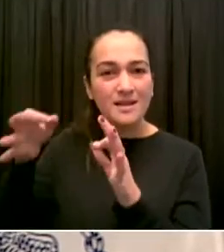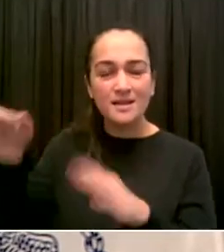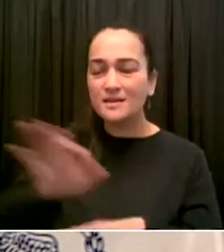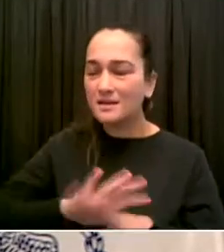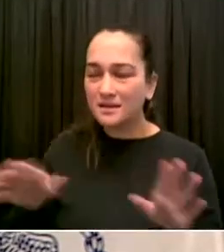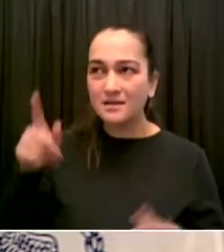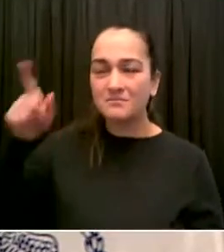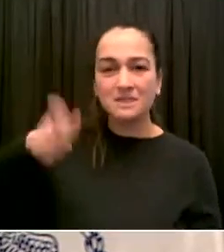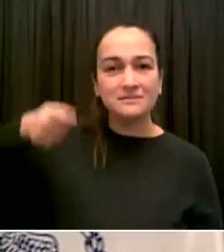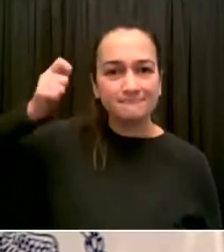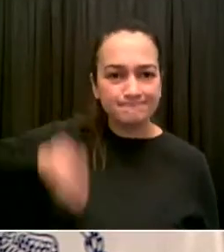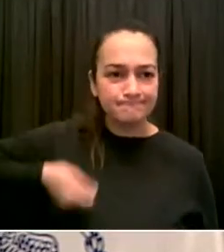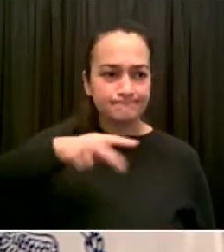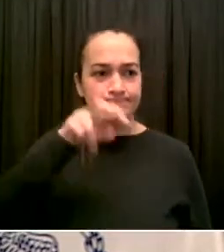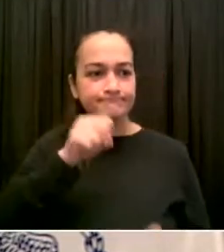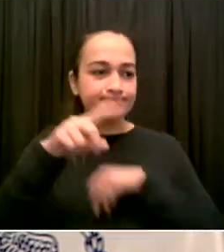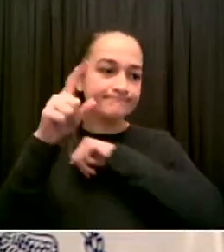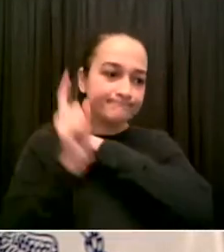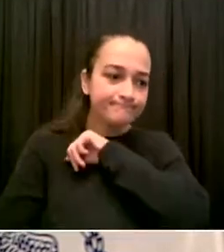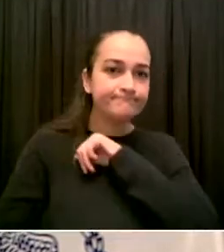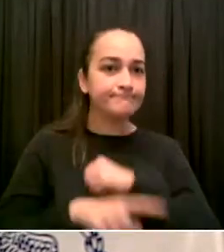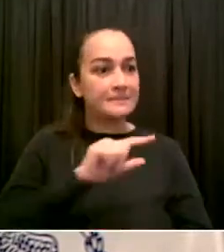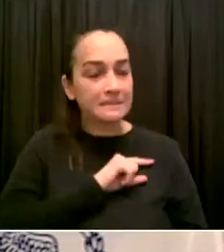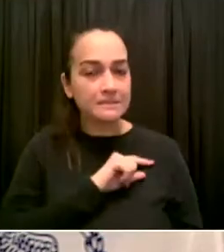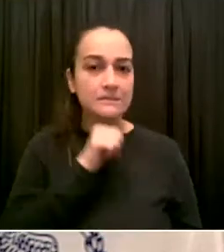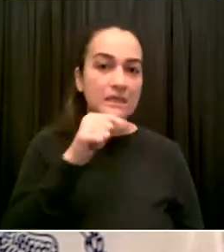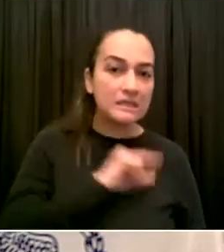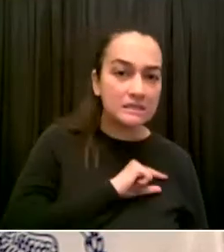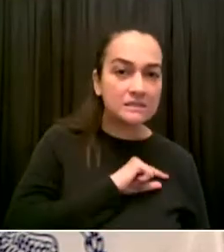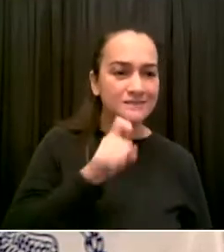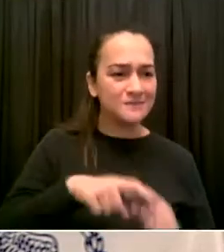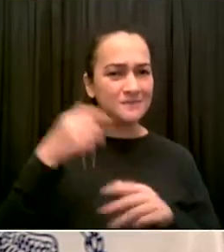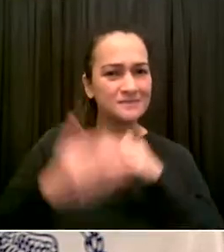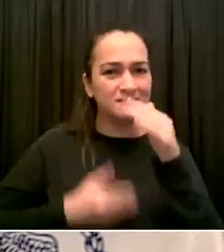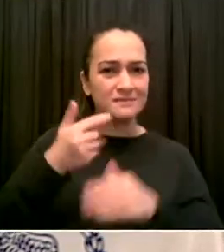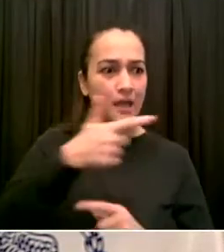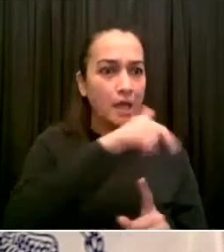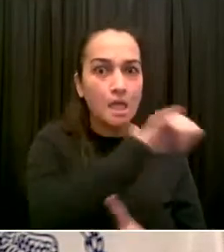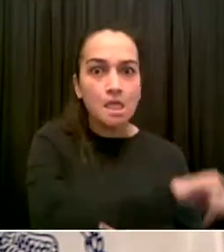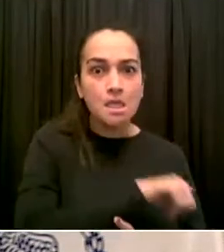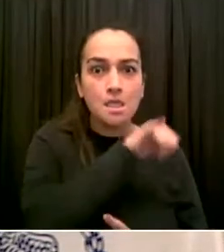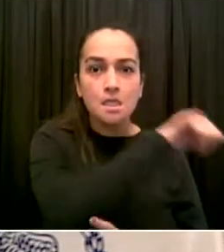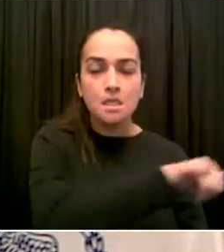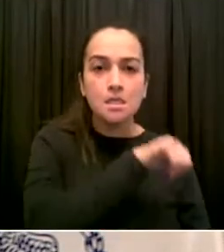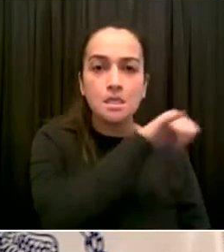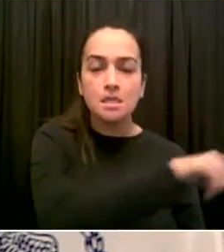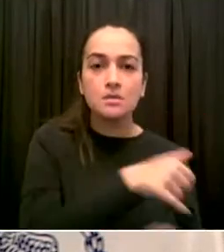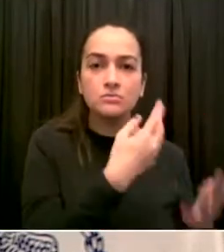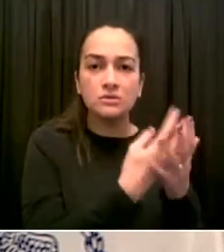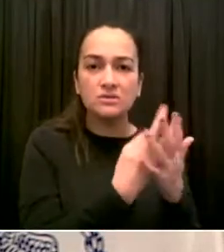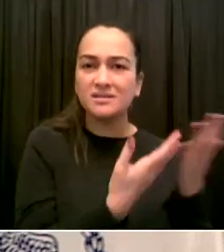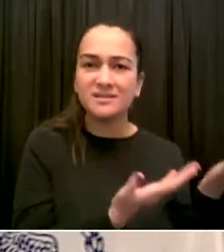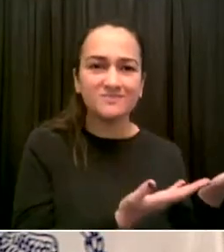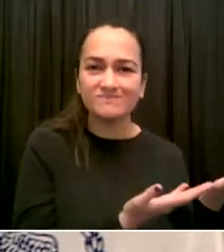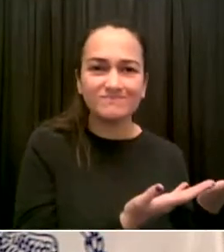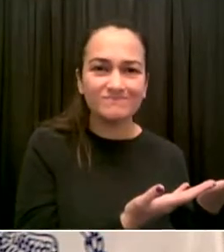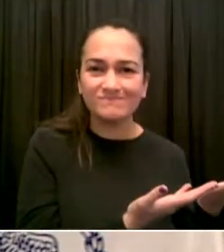LEVEL. I HAVE HAD GOOD CONVERSATIONS WITH THE GOVERNOR, AND LIEUTENANT GEOVRNOR BENJAMIN I WANT TO THANK HIM FOR BEING